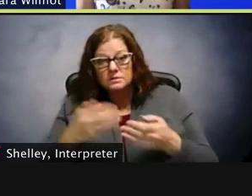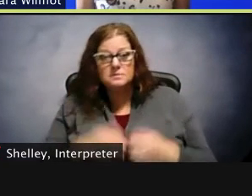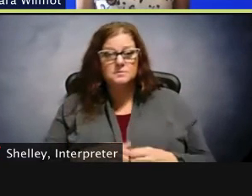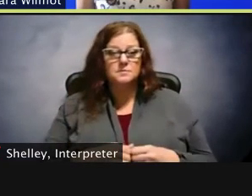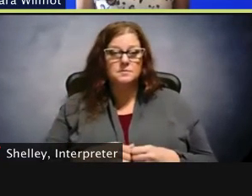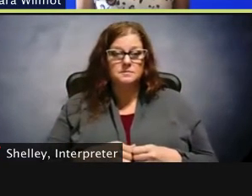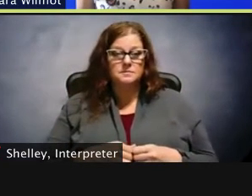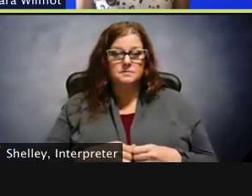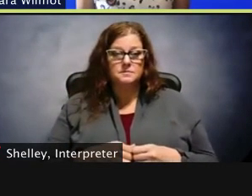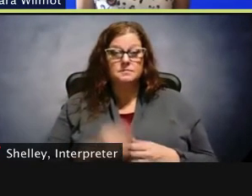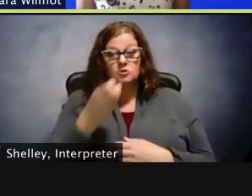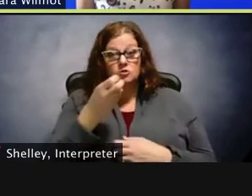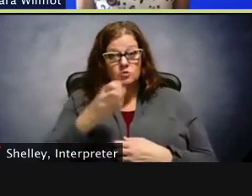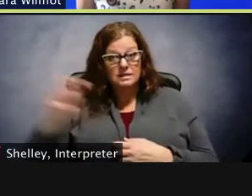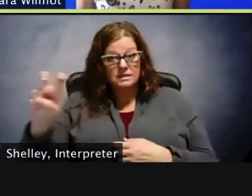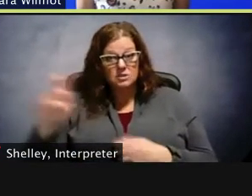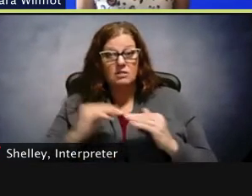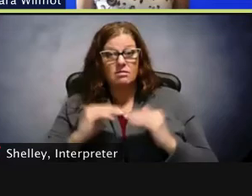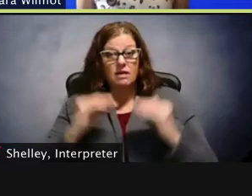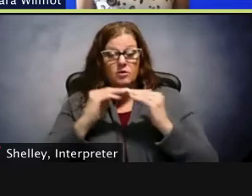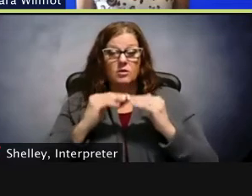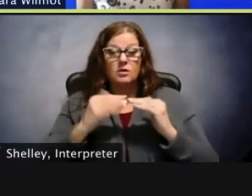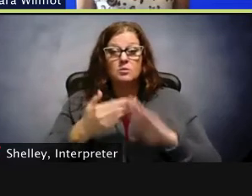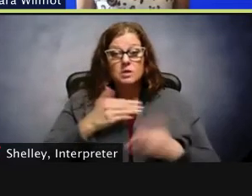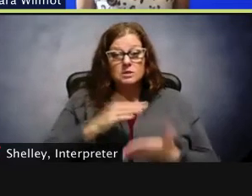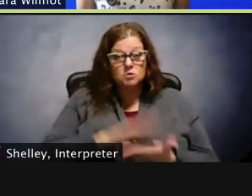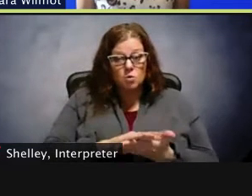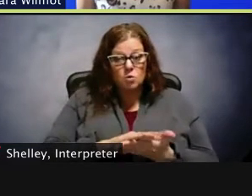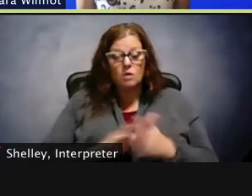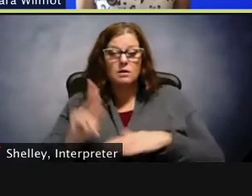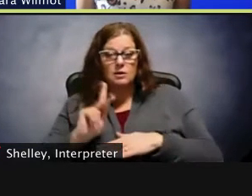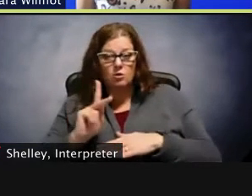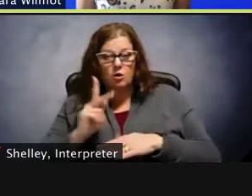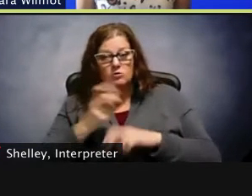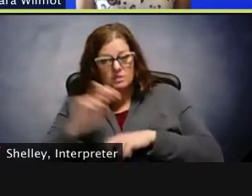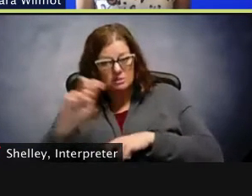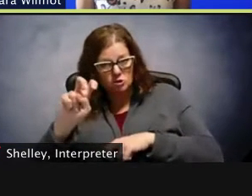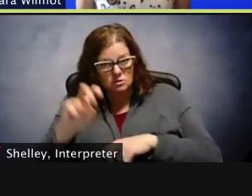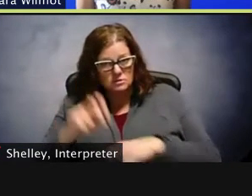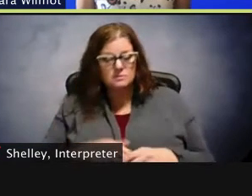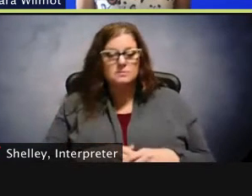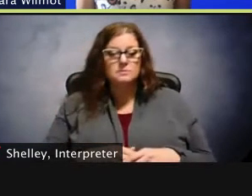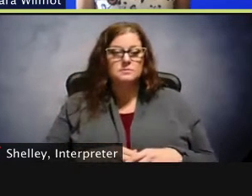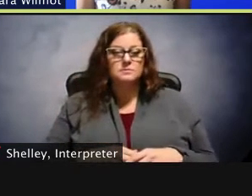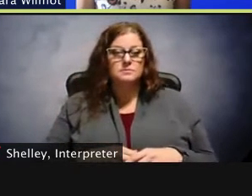transition between levels like preschool to kindergarten, to support performance